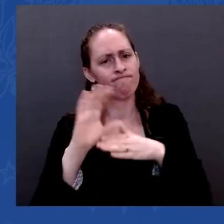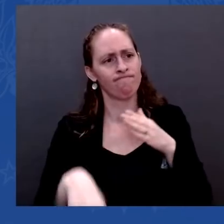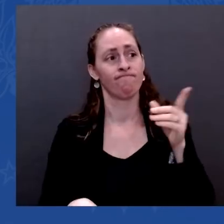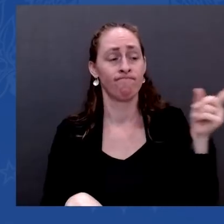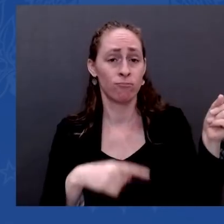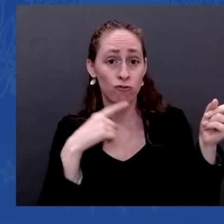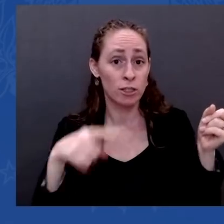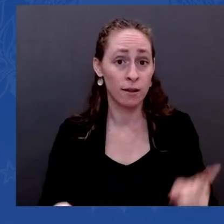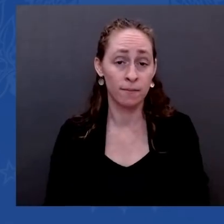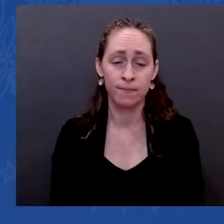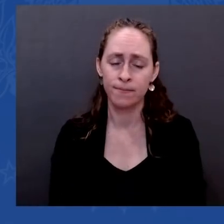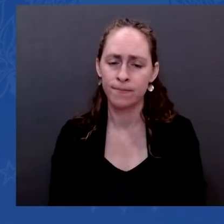Chancellor.